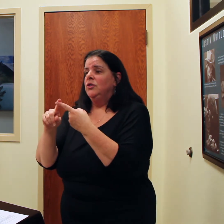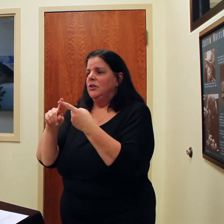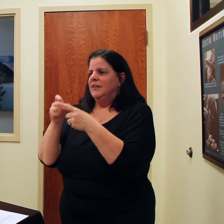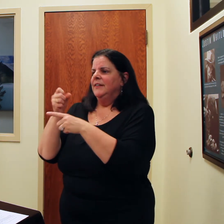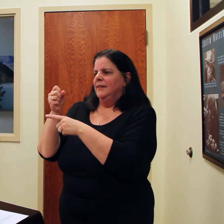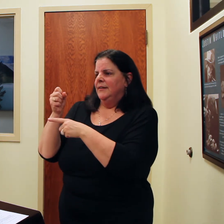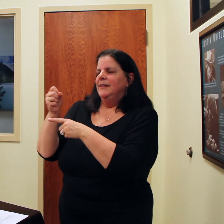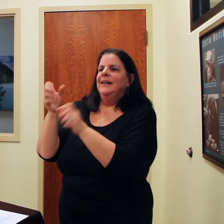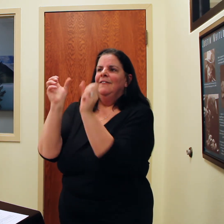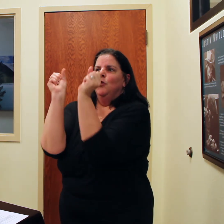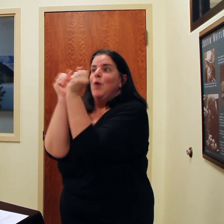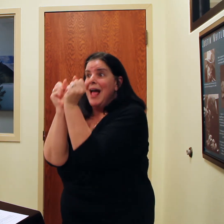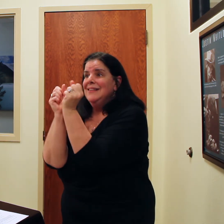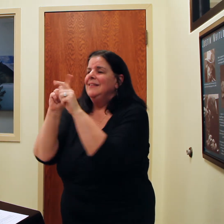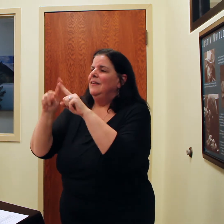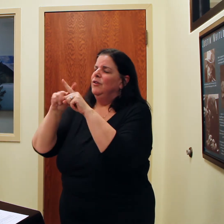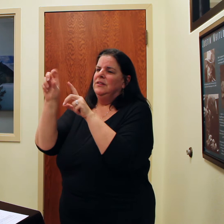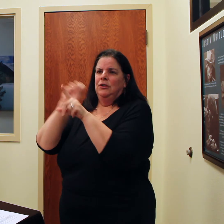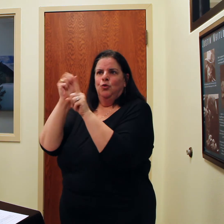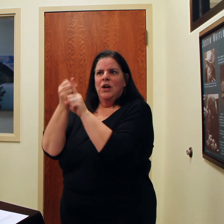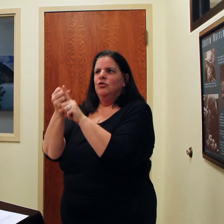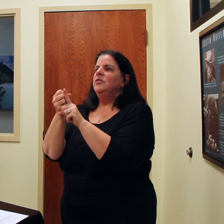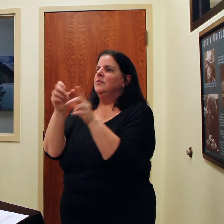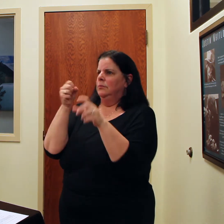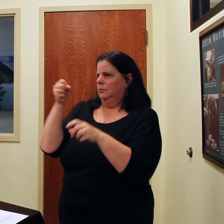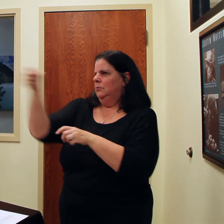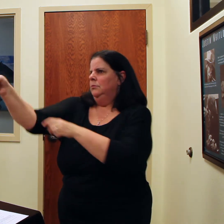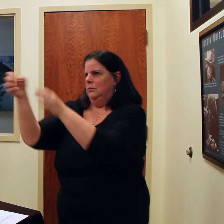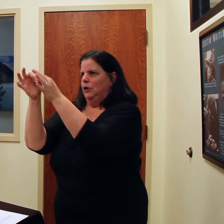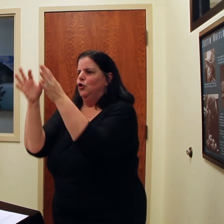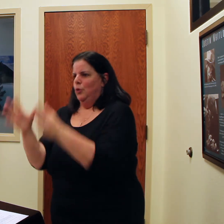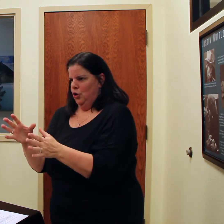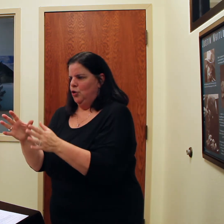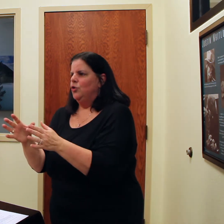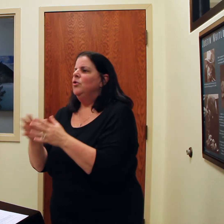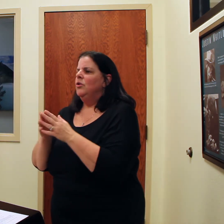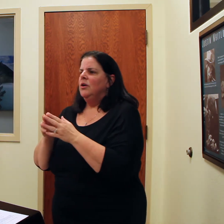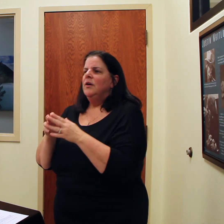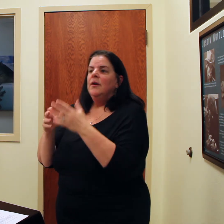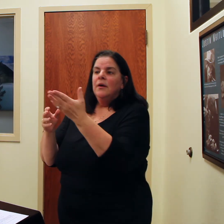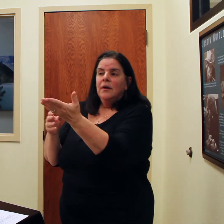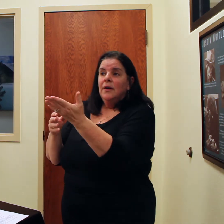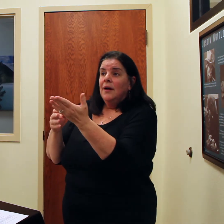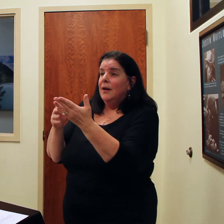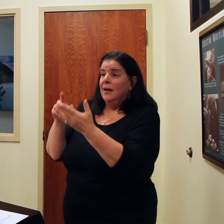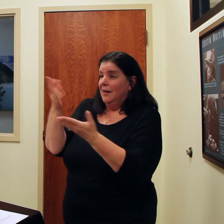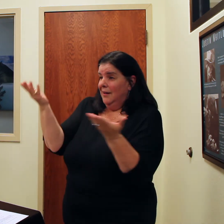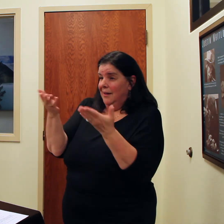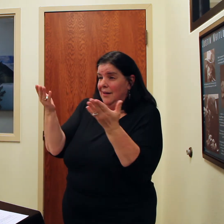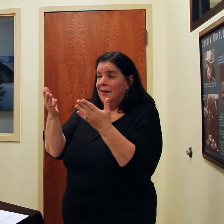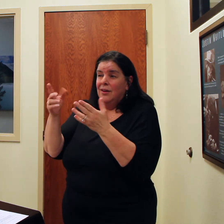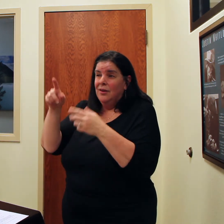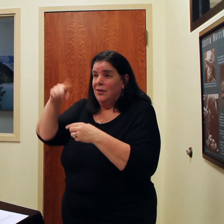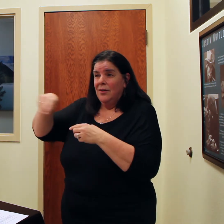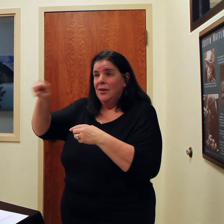that we're looking into right now. Let's say, has anybody in here ever heard of UB system,